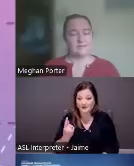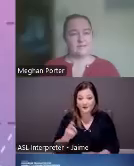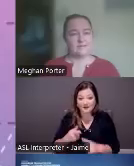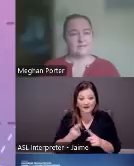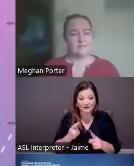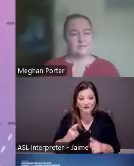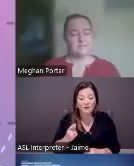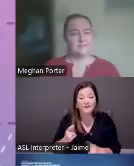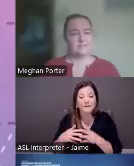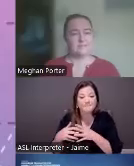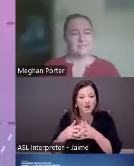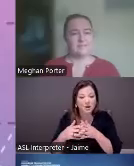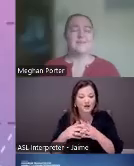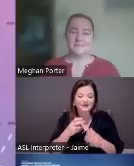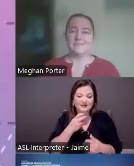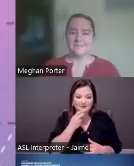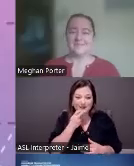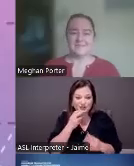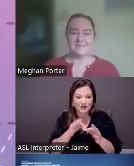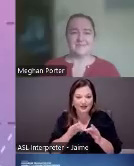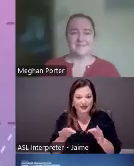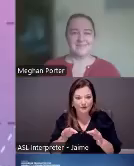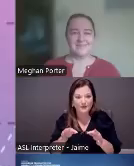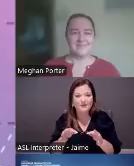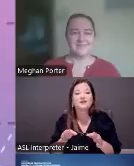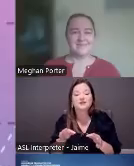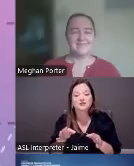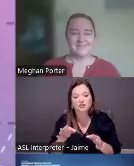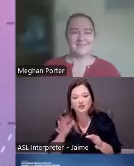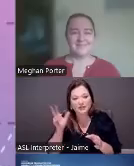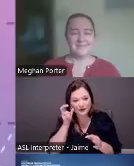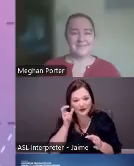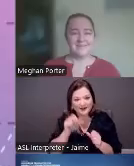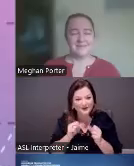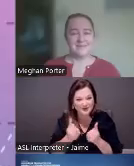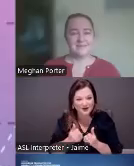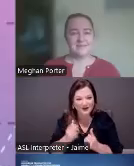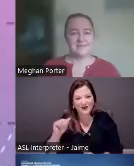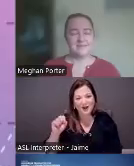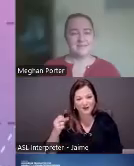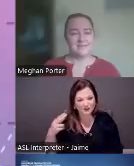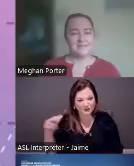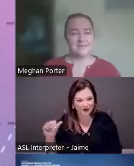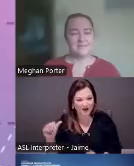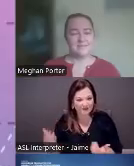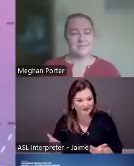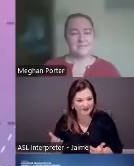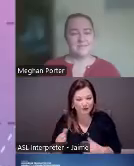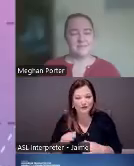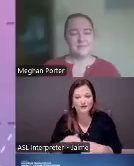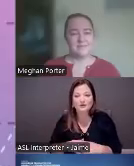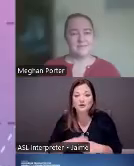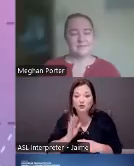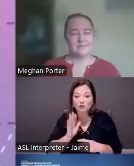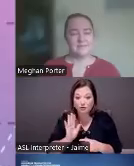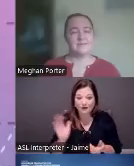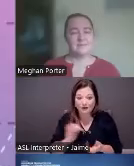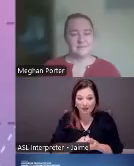Language Hearing Association, or ASHA, was in the chat, as well. "So your collaboration with them is a great example